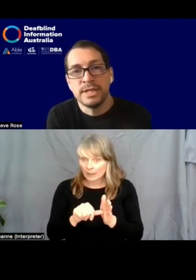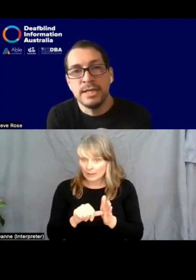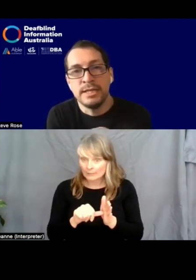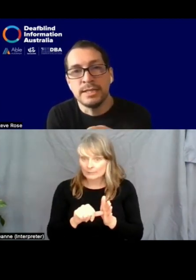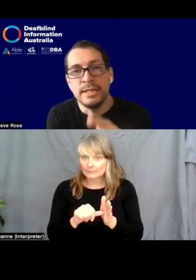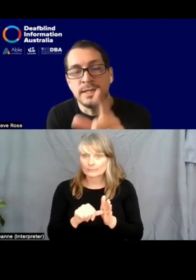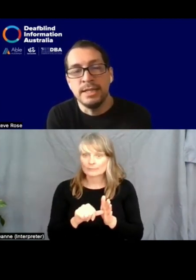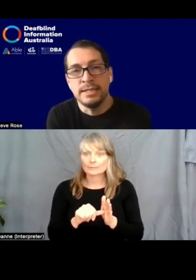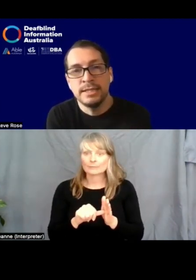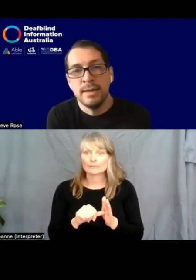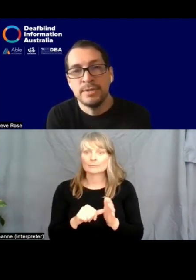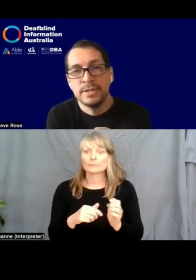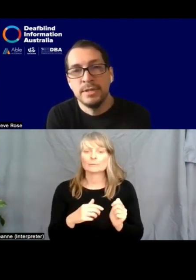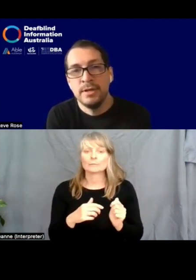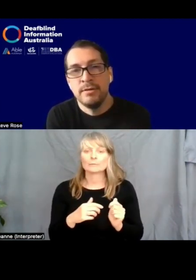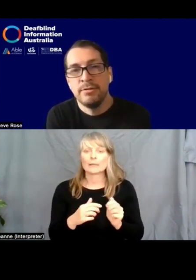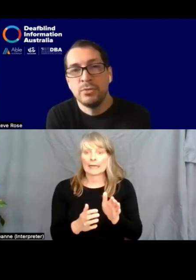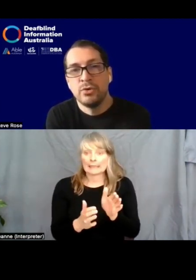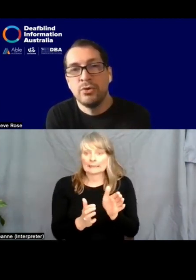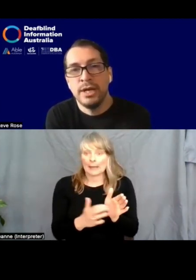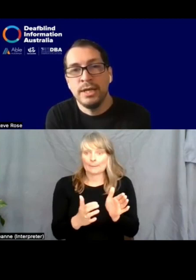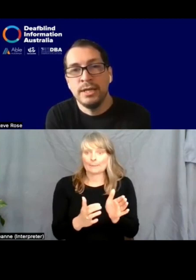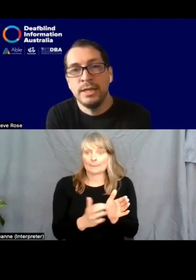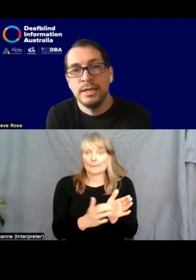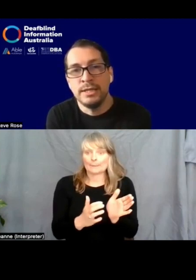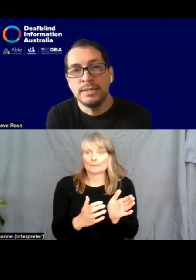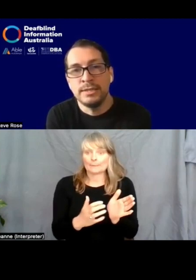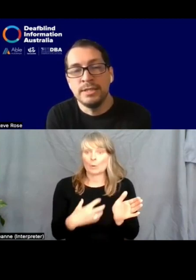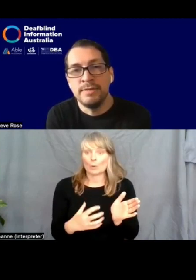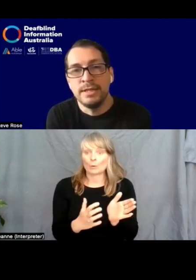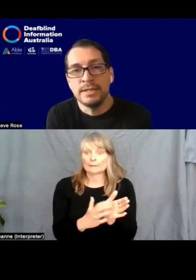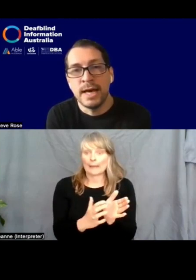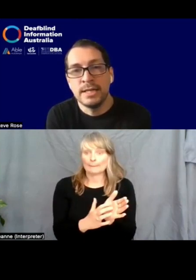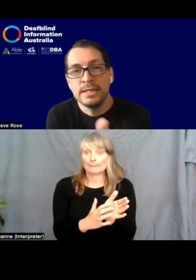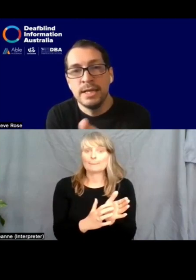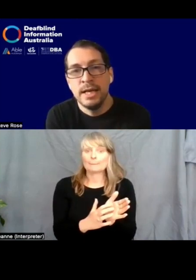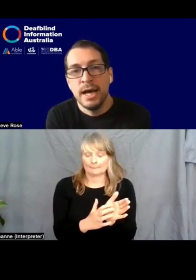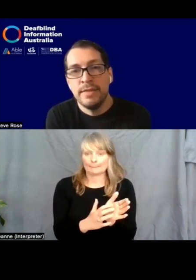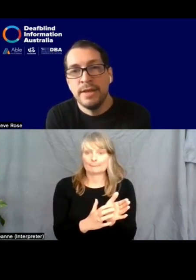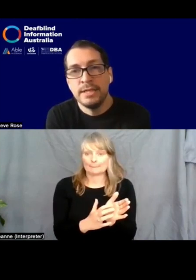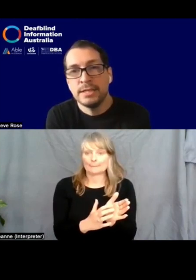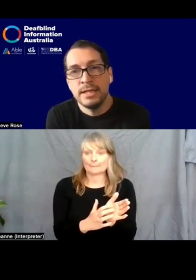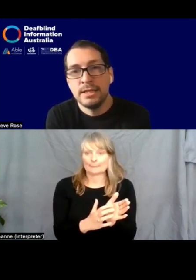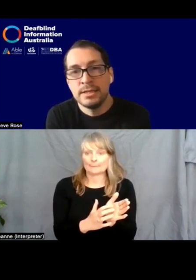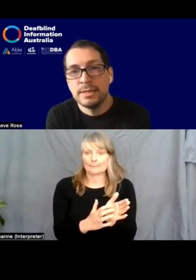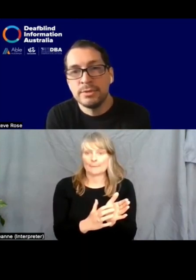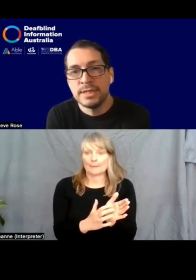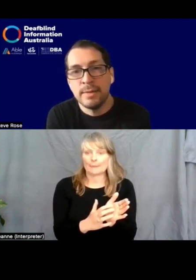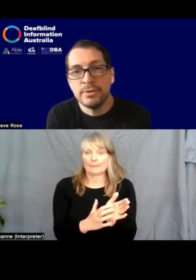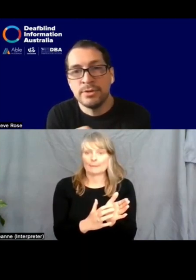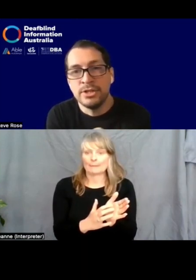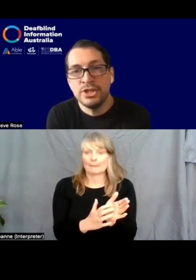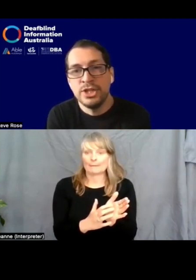spontaneously. So he taps for more in his intervenor's hand and then he does a little double tap on his cheek, quite spontaneously,